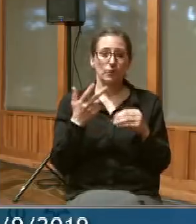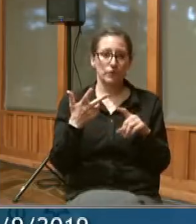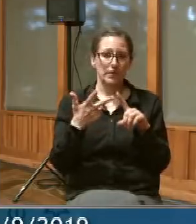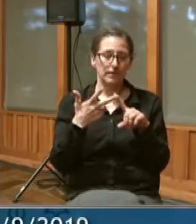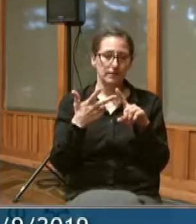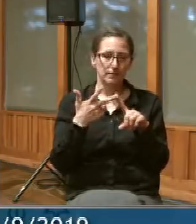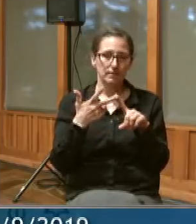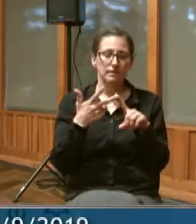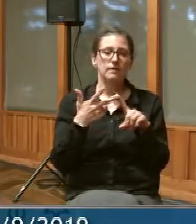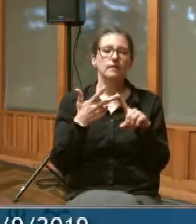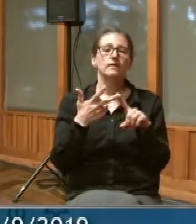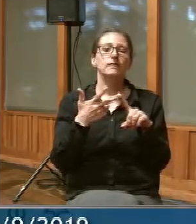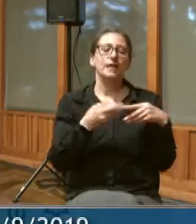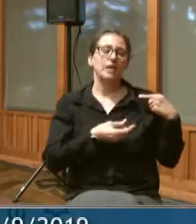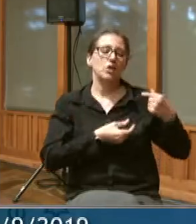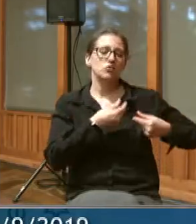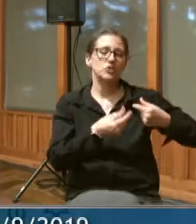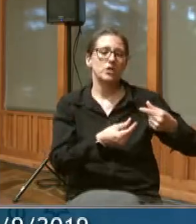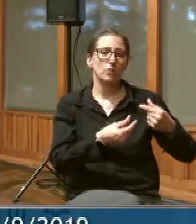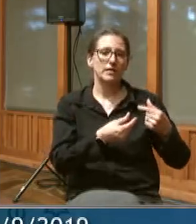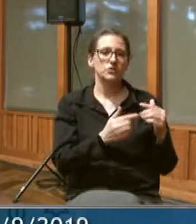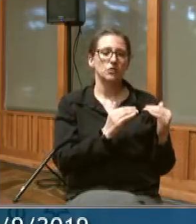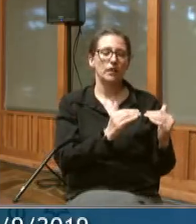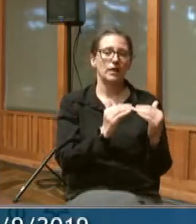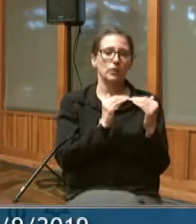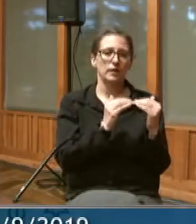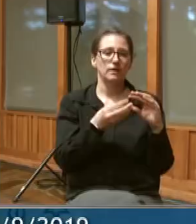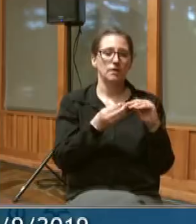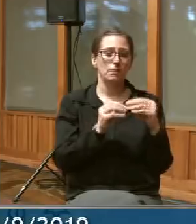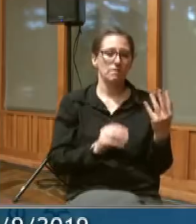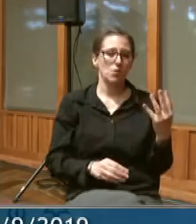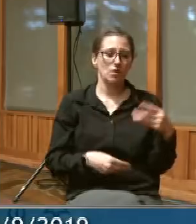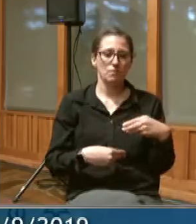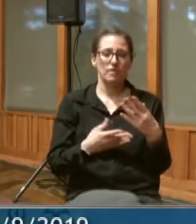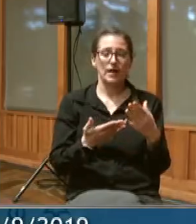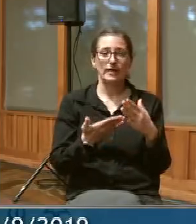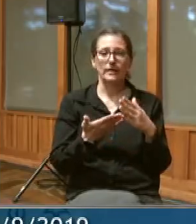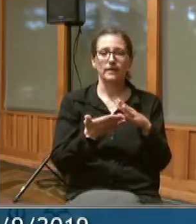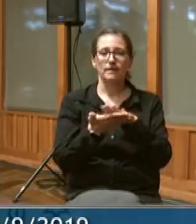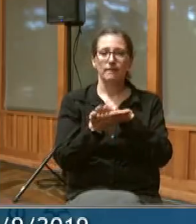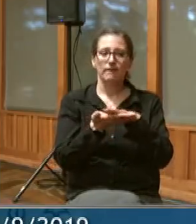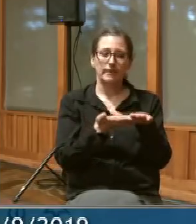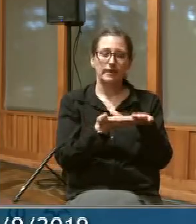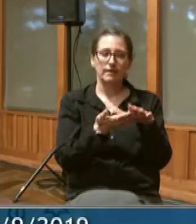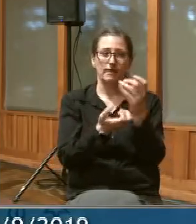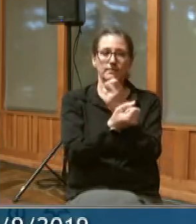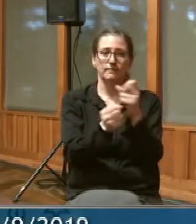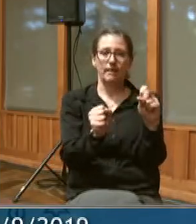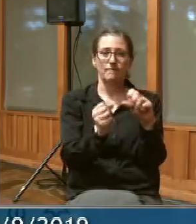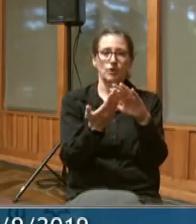SUPPORTING EQUITABLE OUT COMES AND FOSTERING PROSPERITY. NUMBER THREE FISCAL SUSTAINABILITY AND